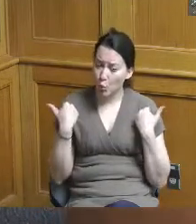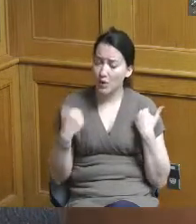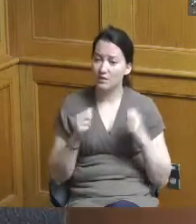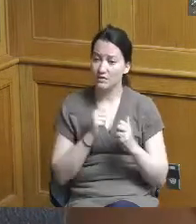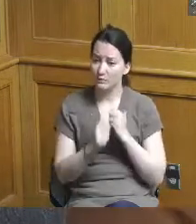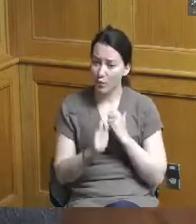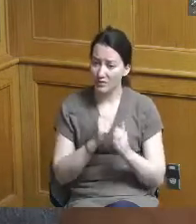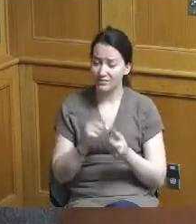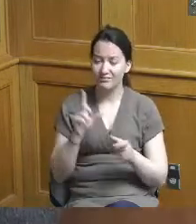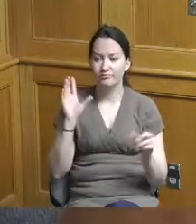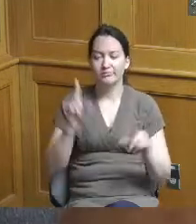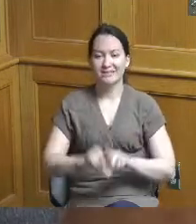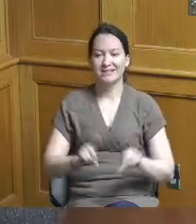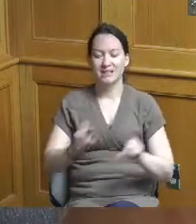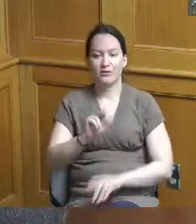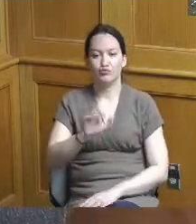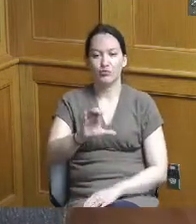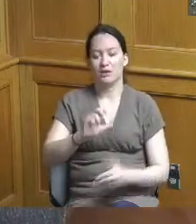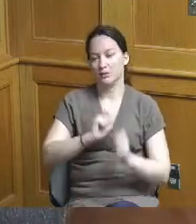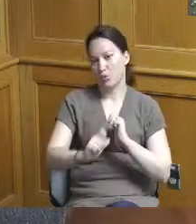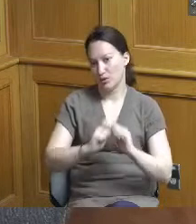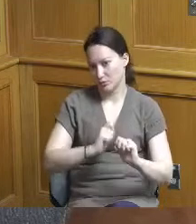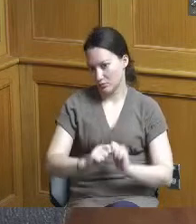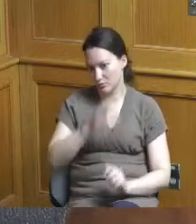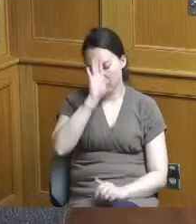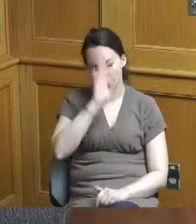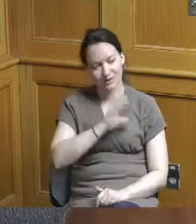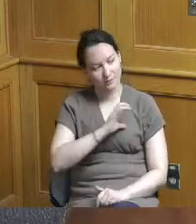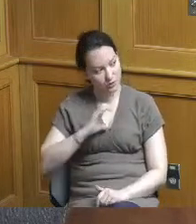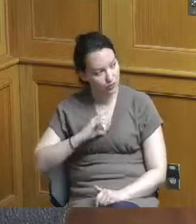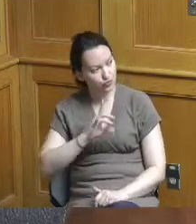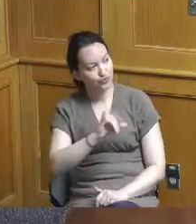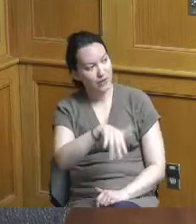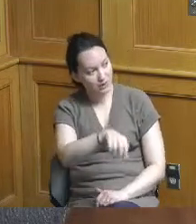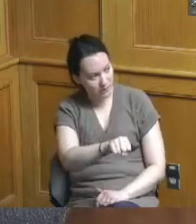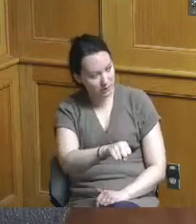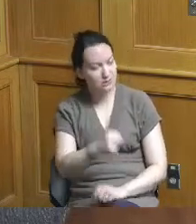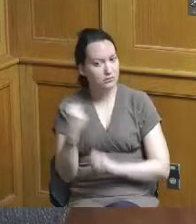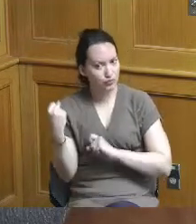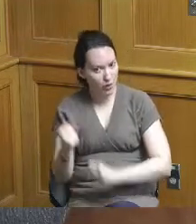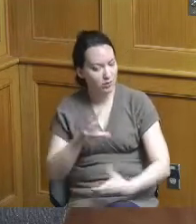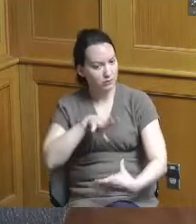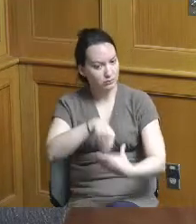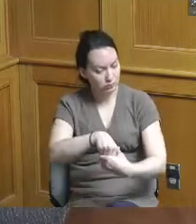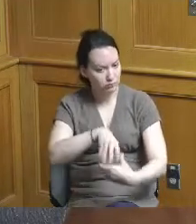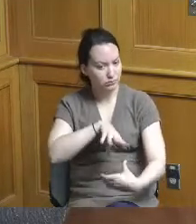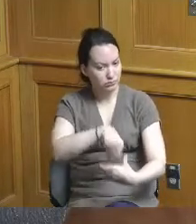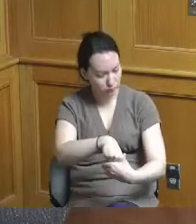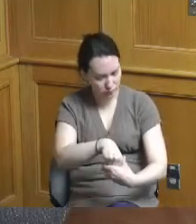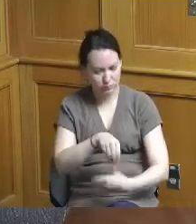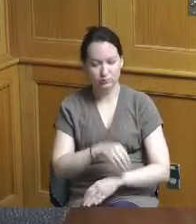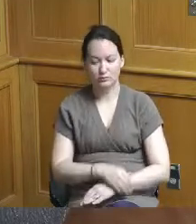than Recreation Sports which I know Commissioner Driehaus has heavily been involved in but this